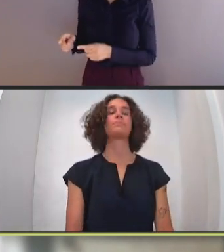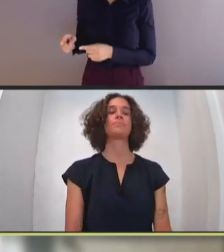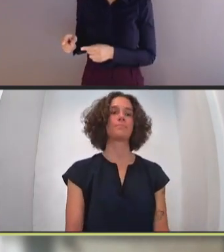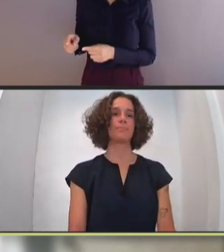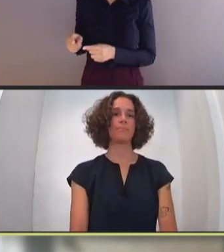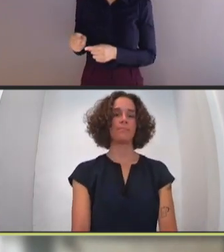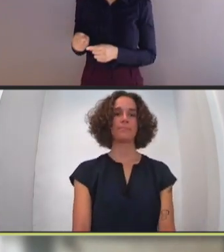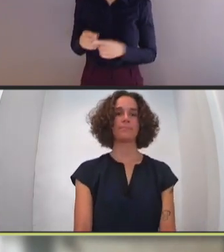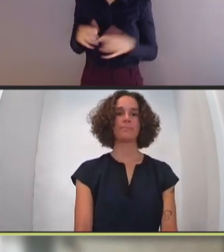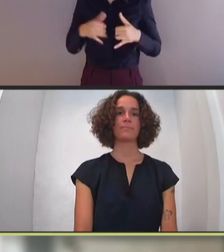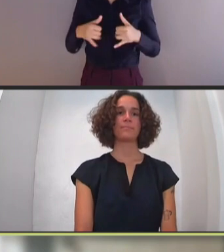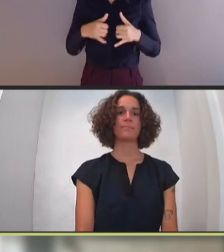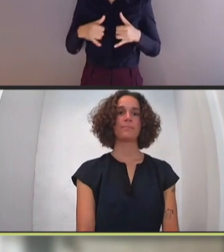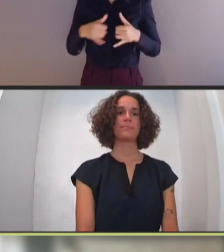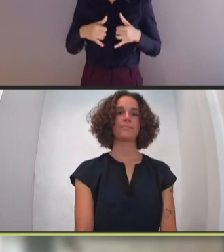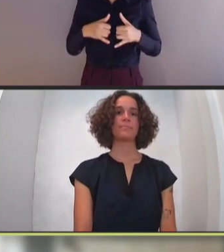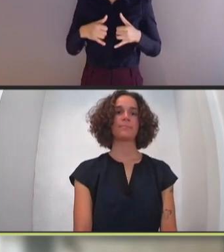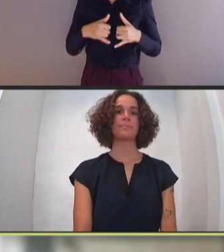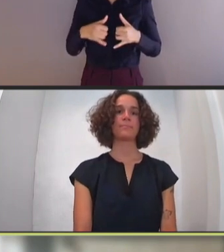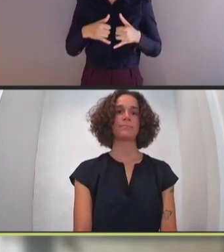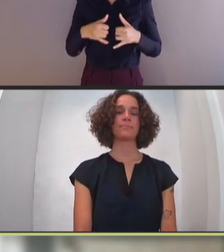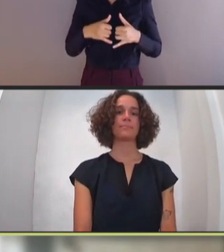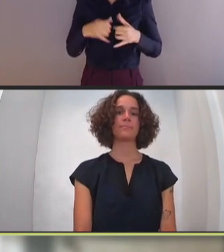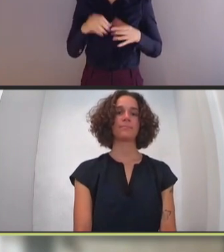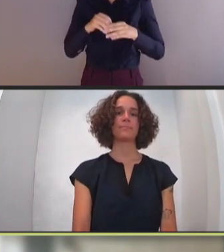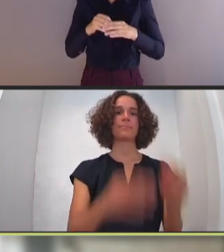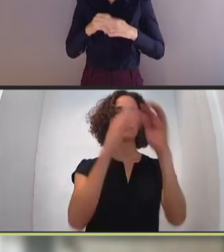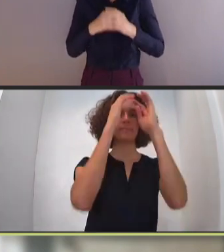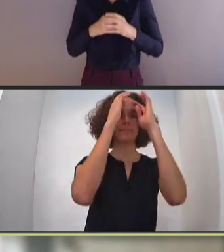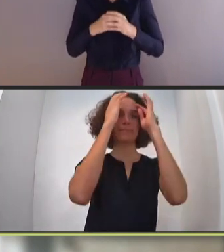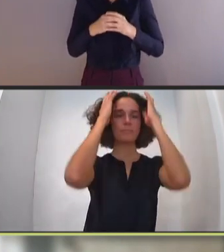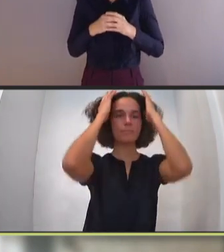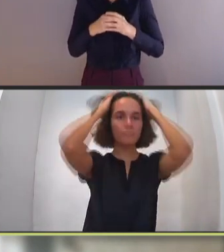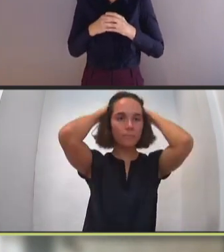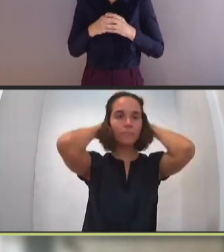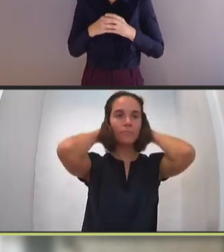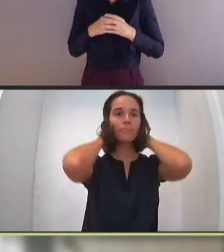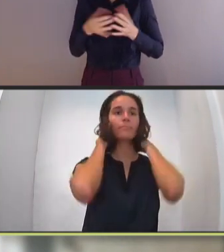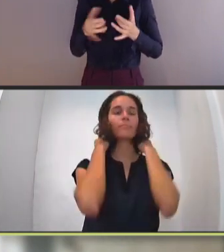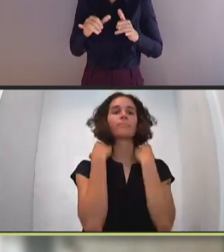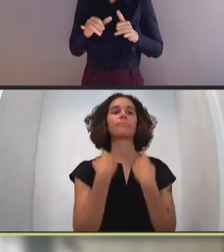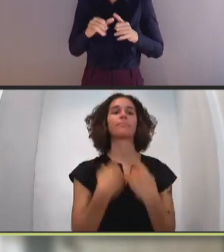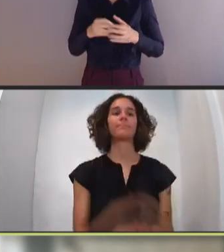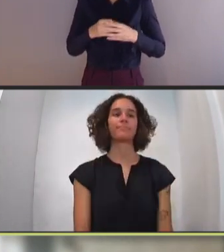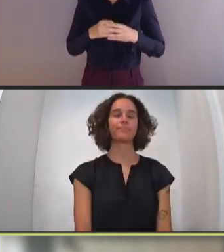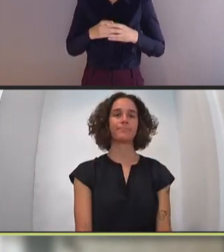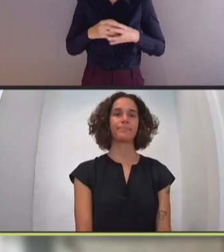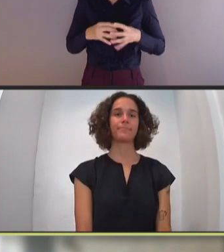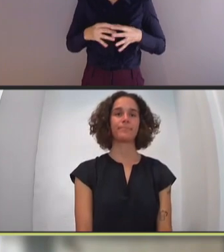granuloma within the macrophages, and still able to replicate at a very low rate. So,